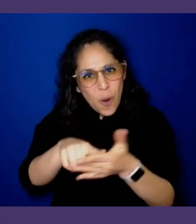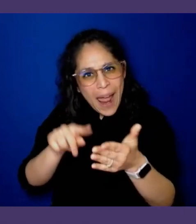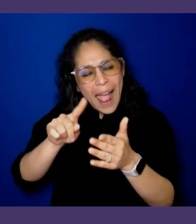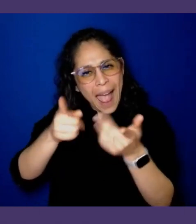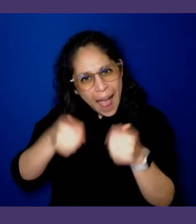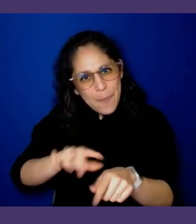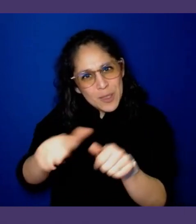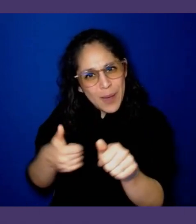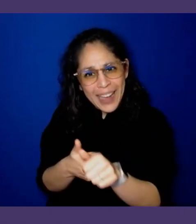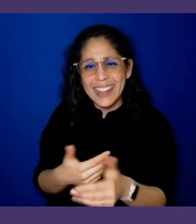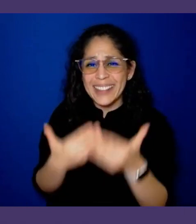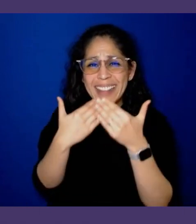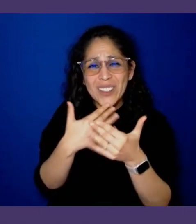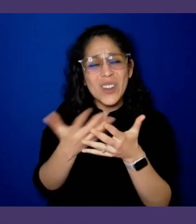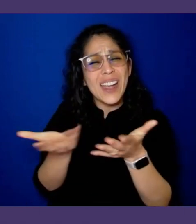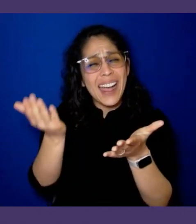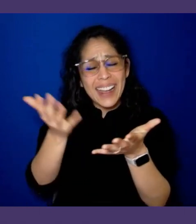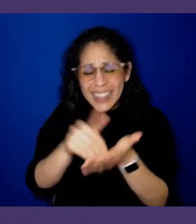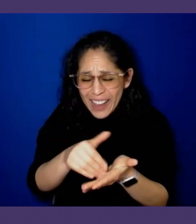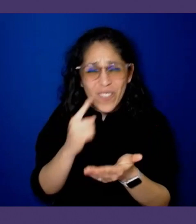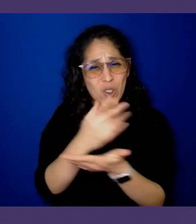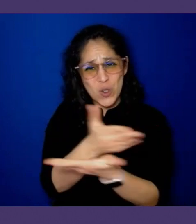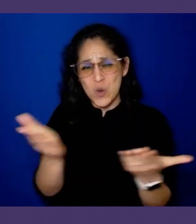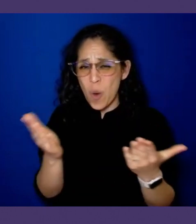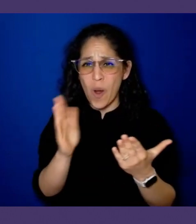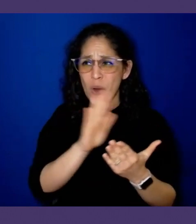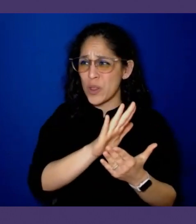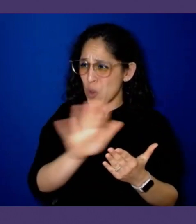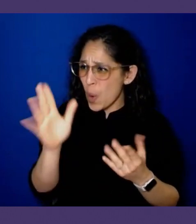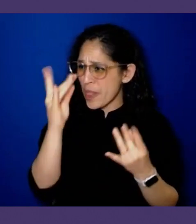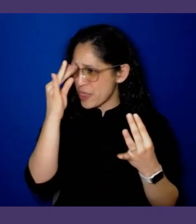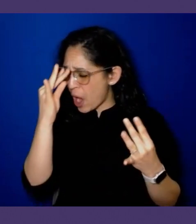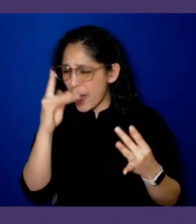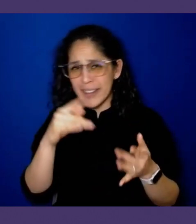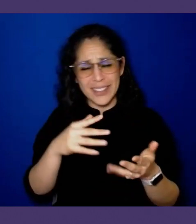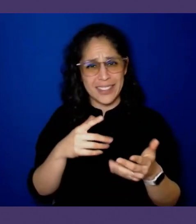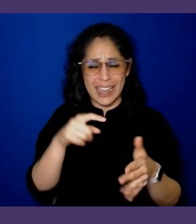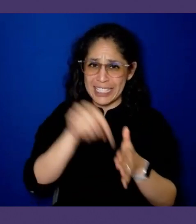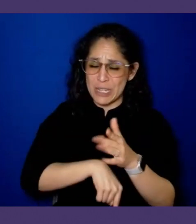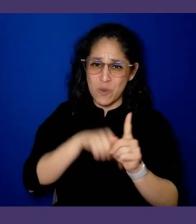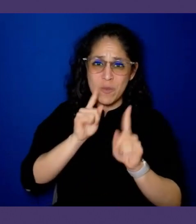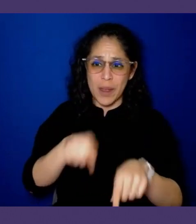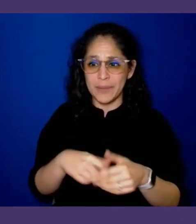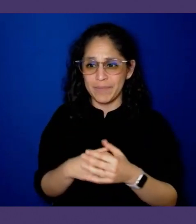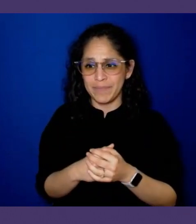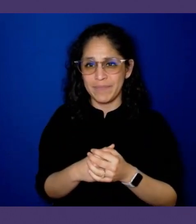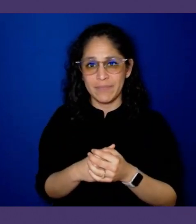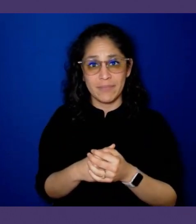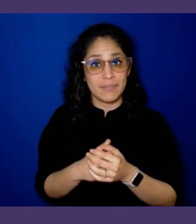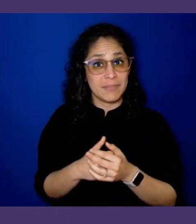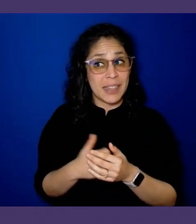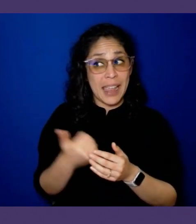providing those insightful responses. Now here's your chance to address any frequently asked questions.